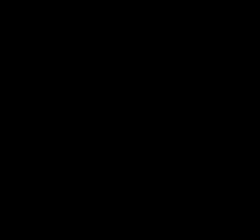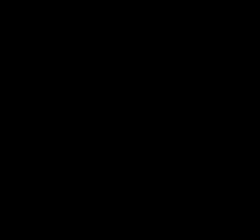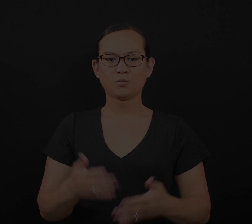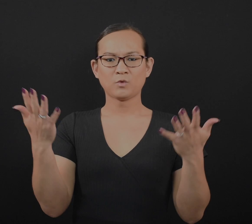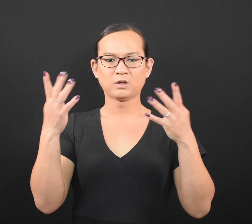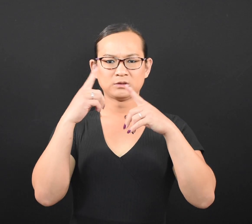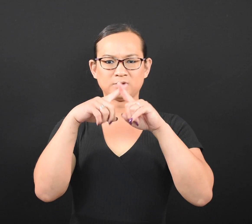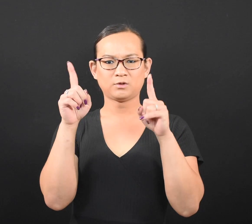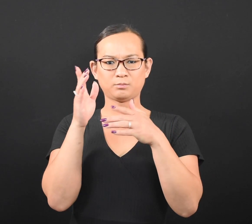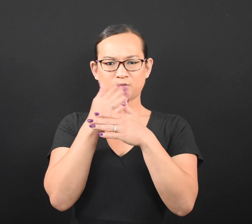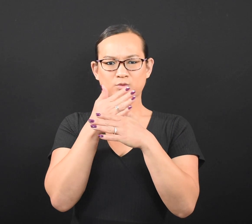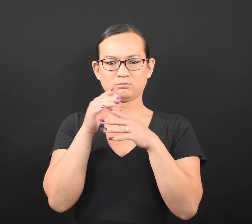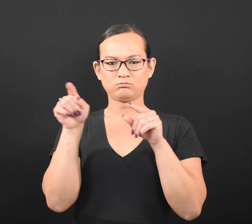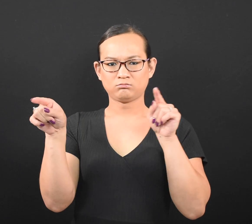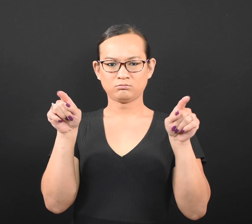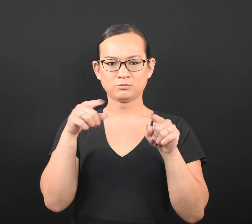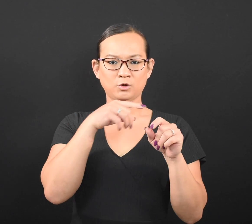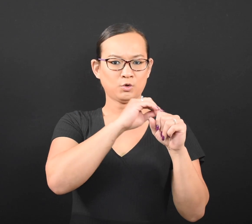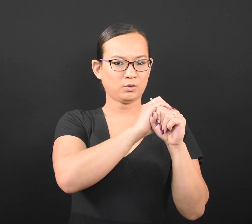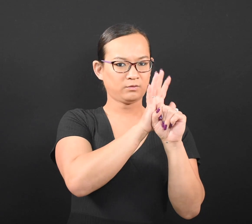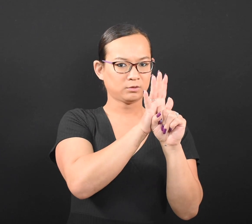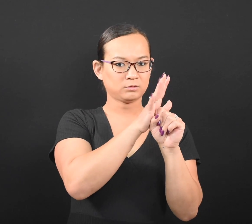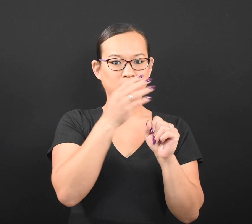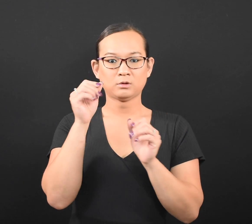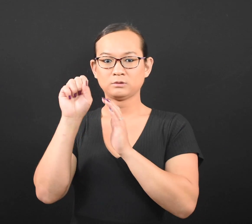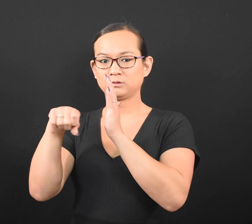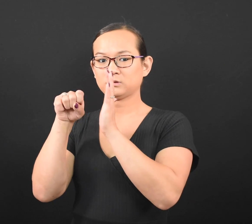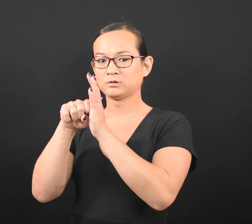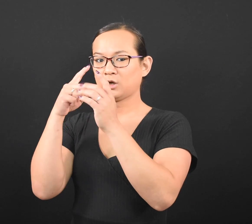● What is the difference between COVID-19 and seasonal allergies?